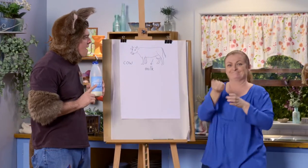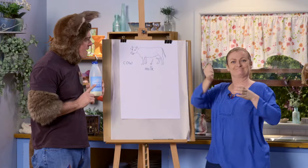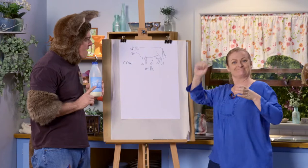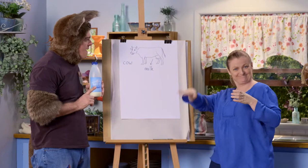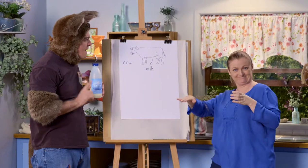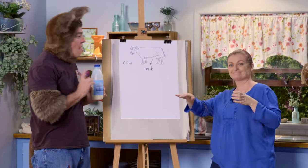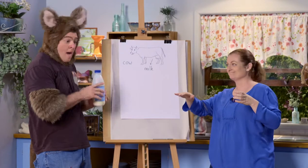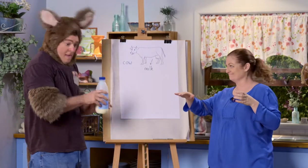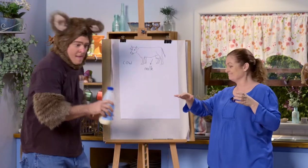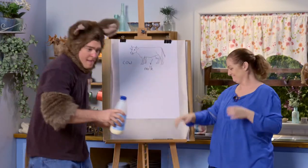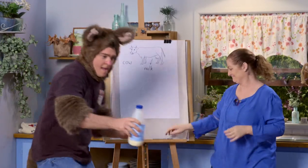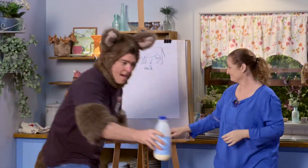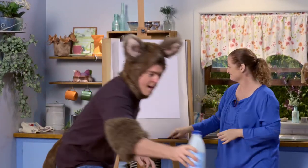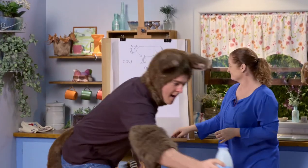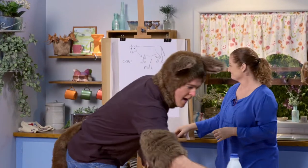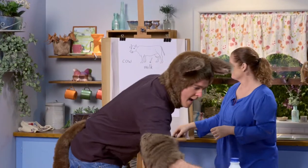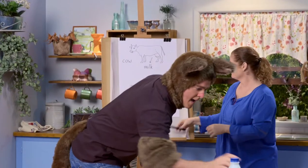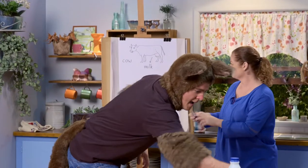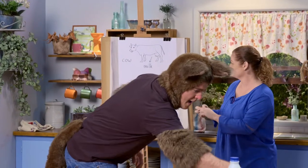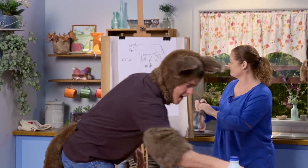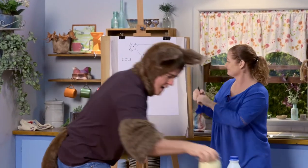And you can remove that from the milk. Oh.